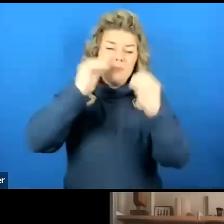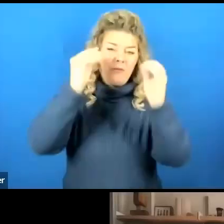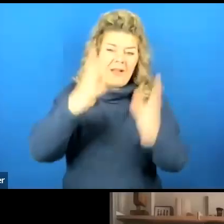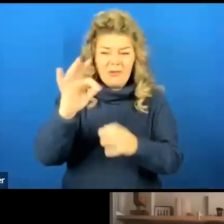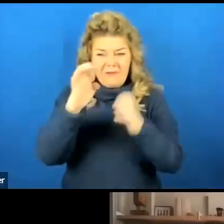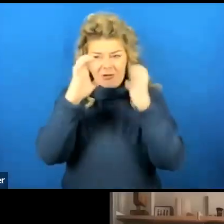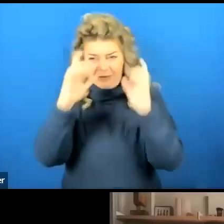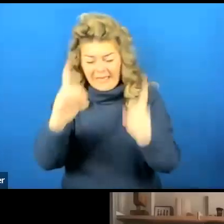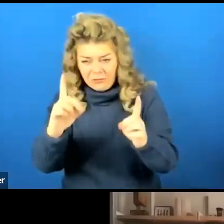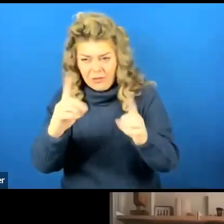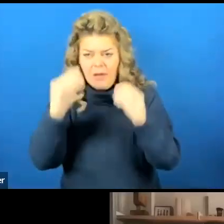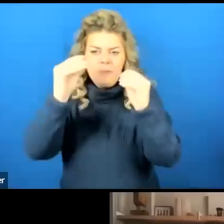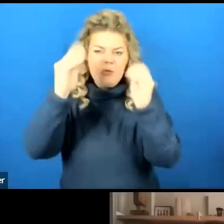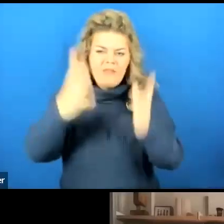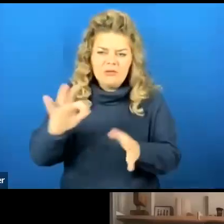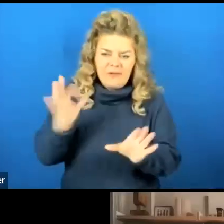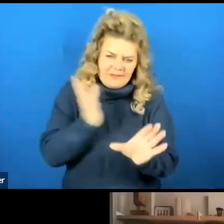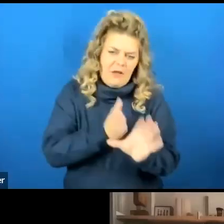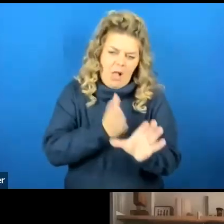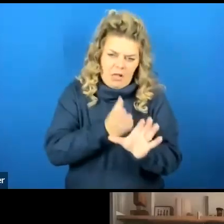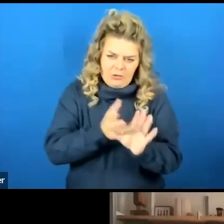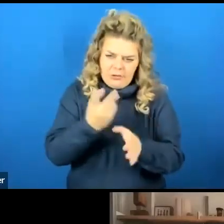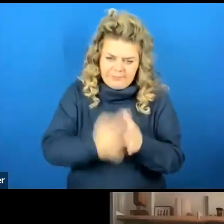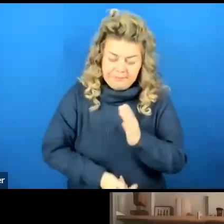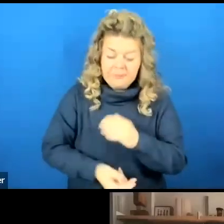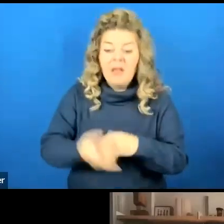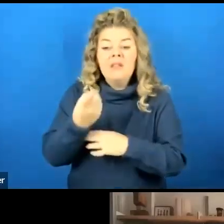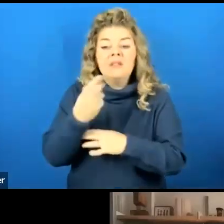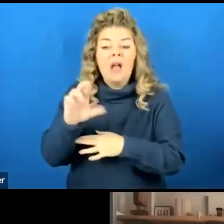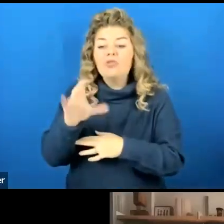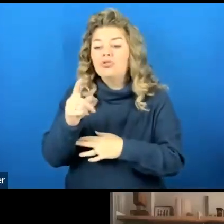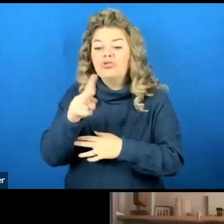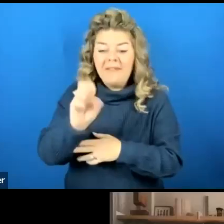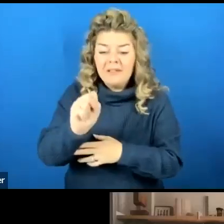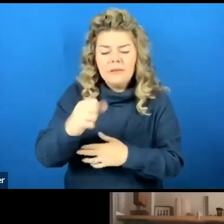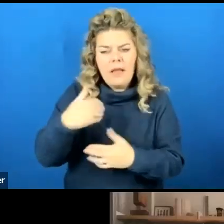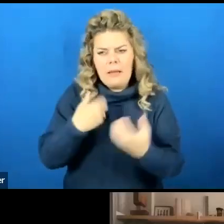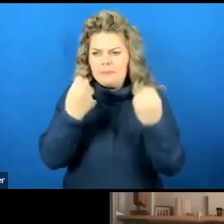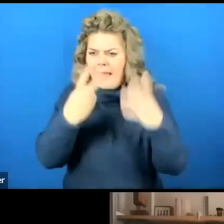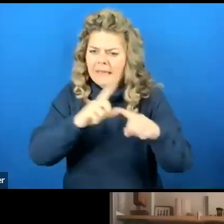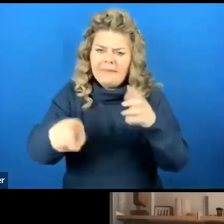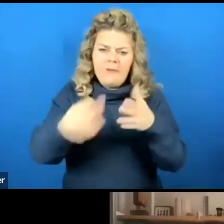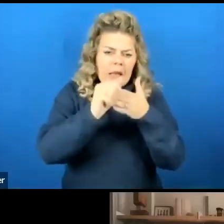and professor of psychology. Dr. Chavis has held leadership roles at the department